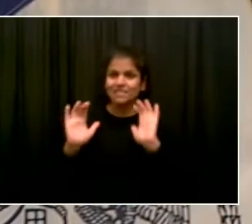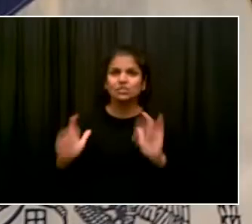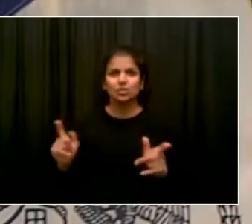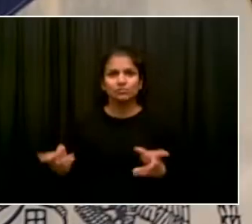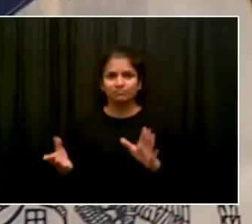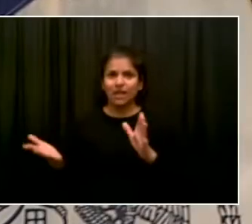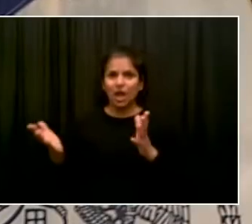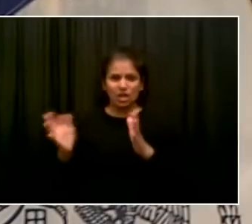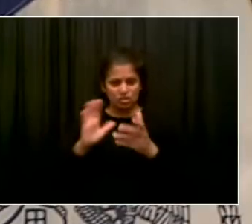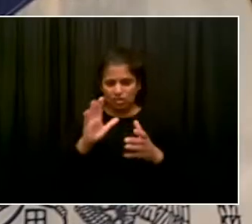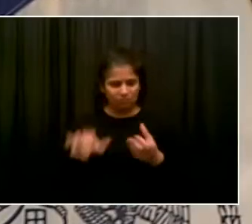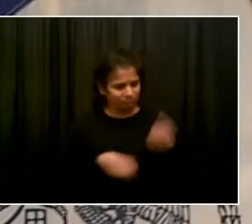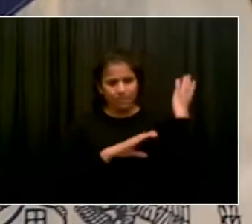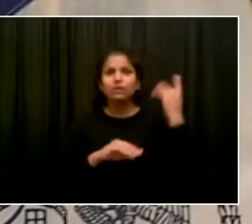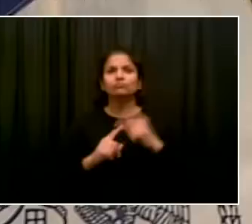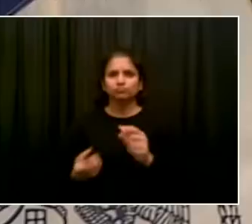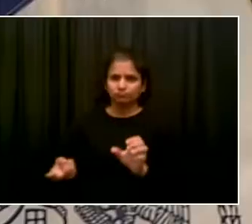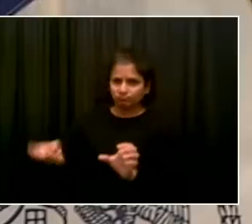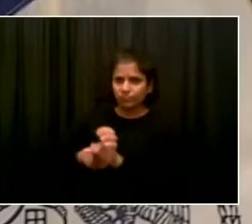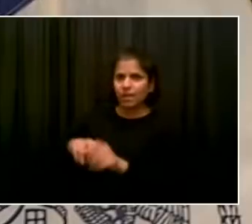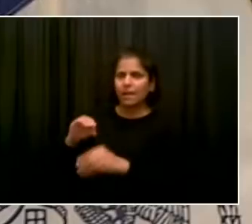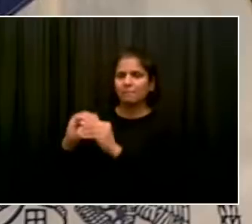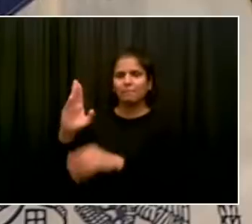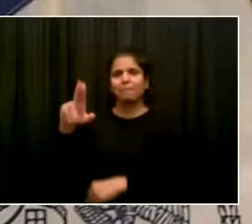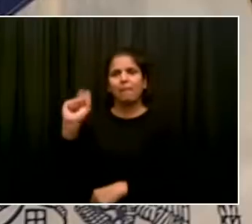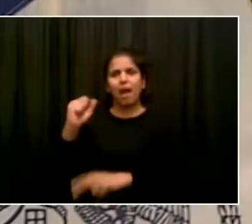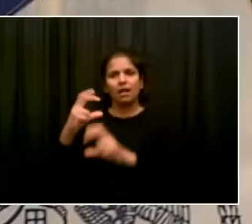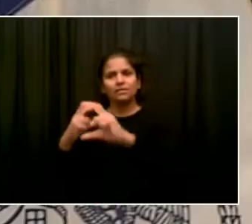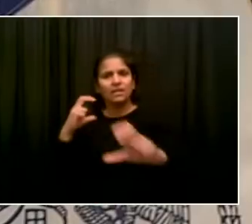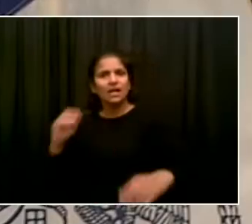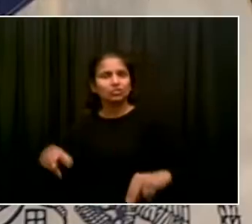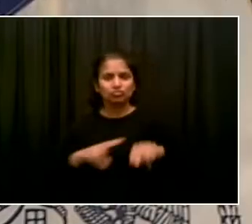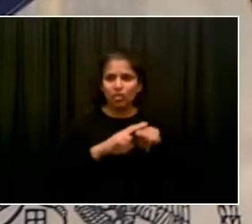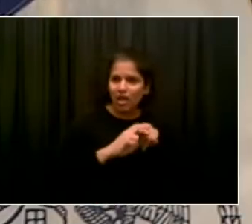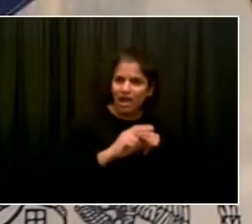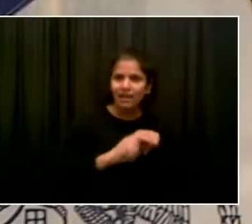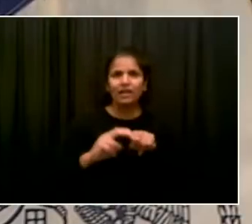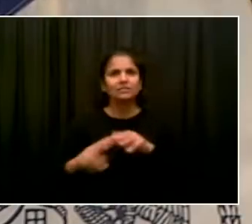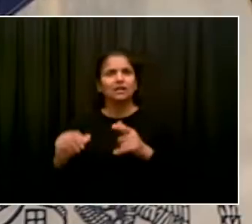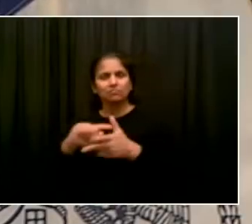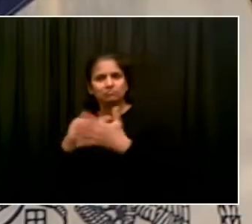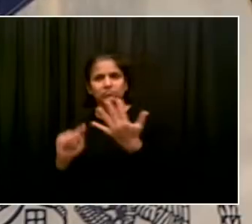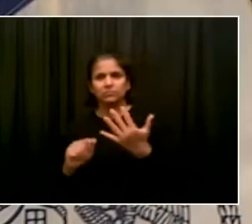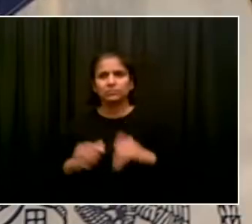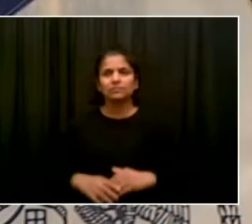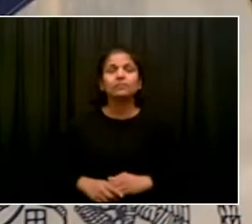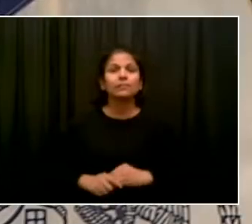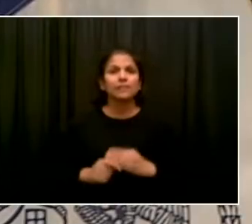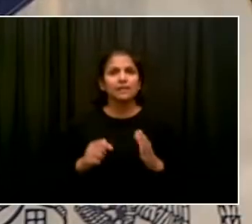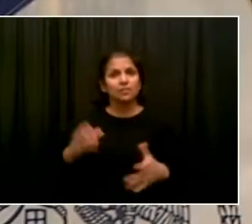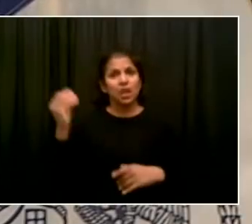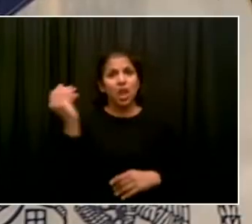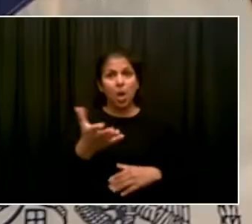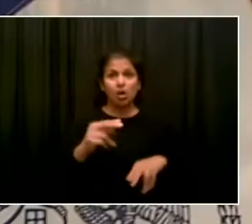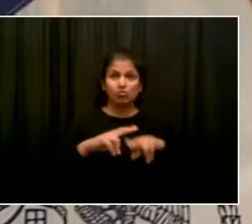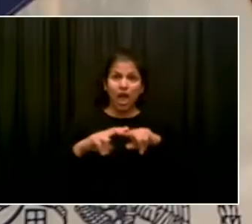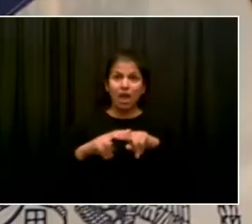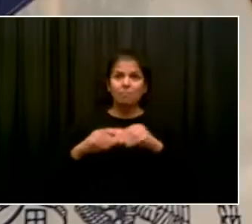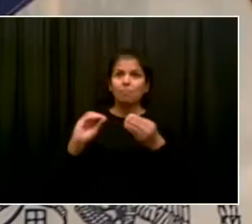AND DOCUMENTED IT'S NOT A STATE SECRET, WE HAVE TO GET PEOPLE BACK OUOT F THEIR CARS. THAT'S WAS GOING OPEN UP THIS SPACE WITH THE